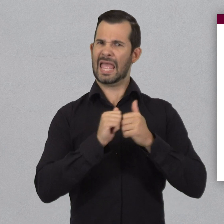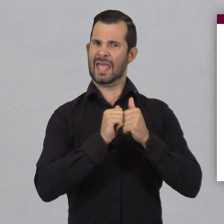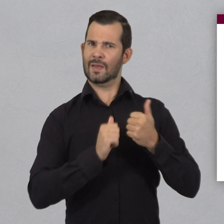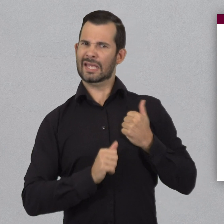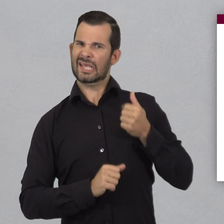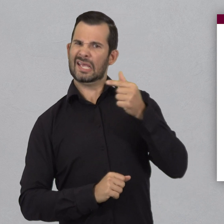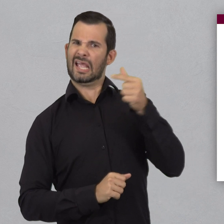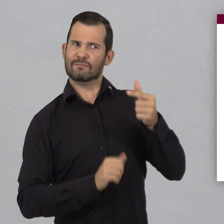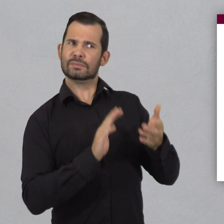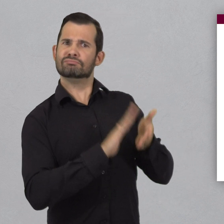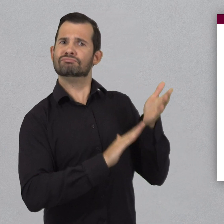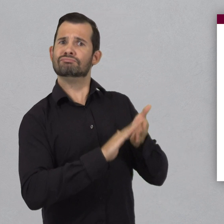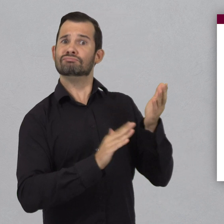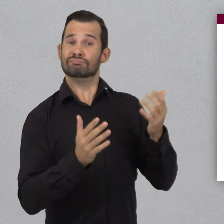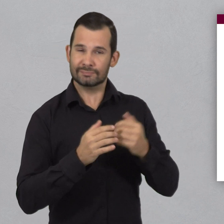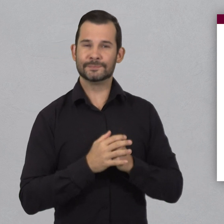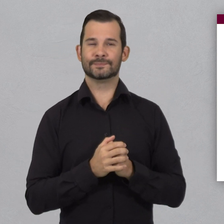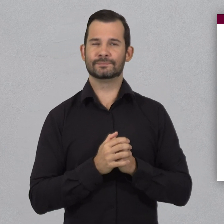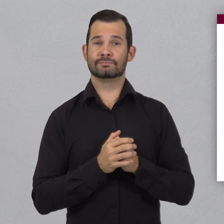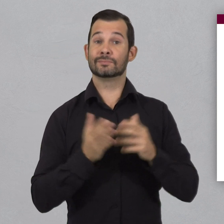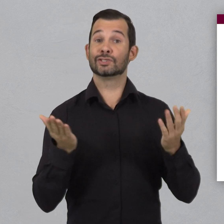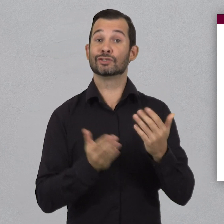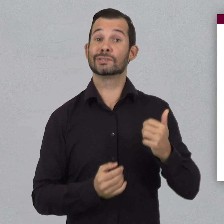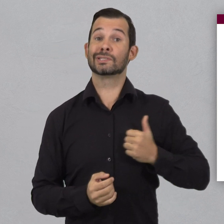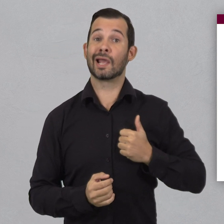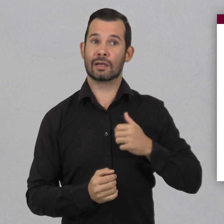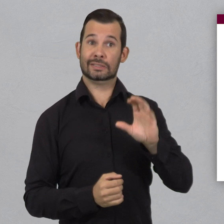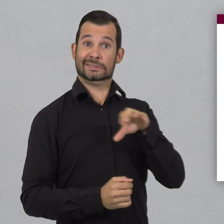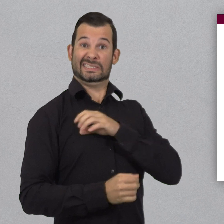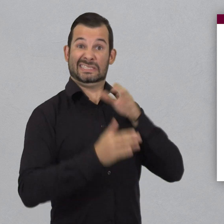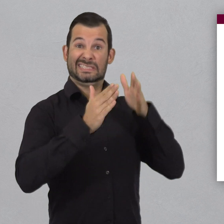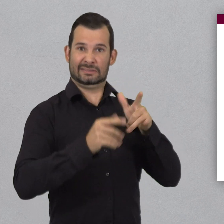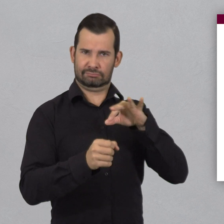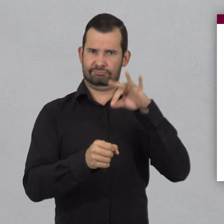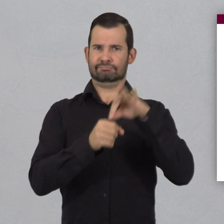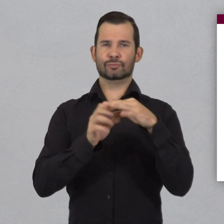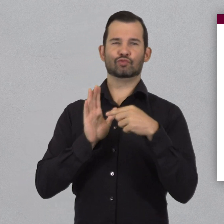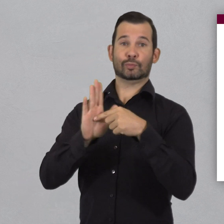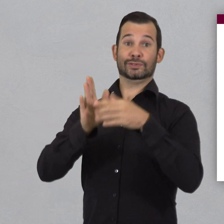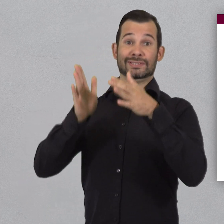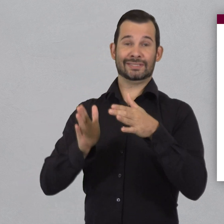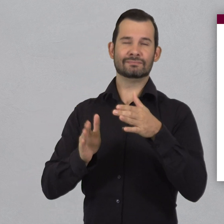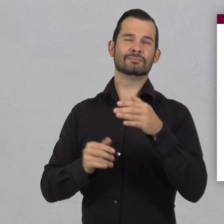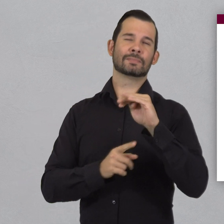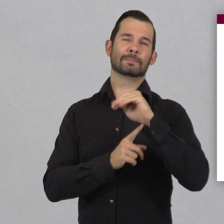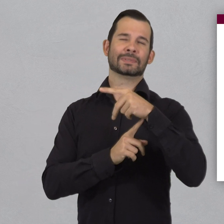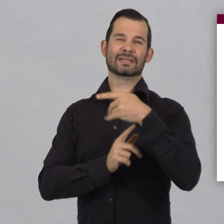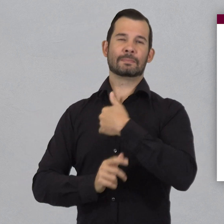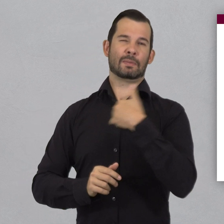How the Canadian government works In Canada, citizens elect representatives,